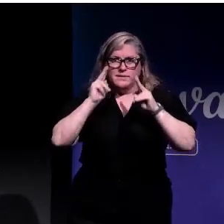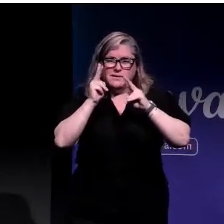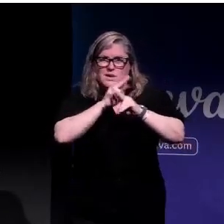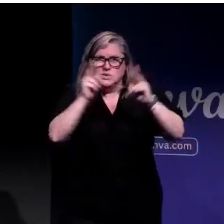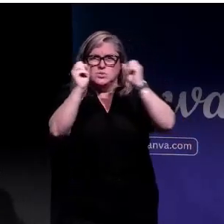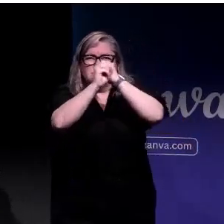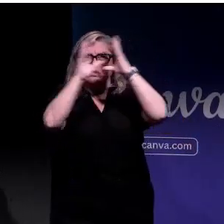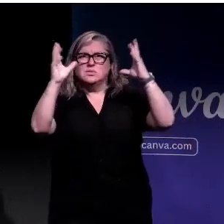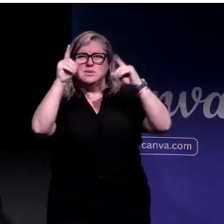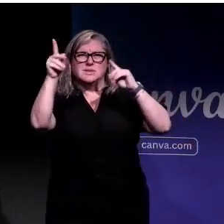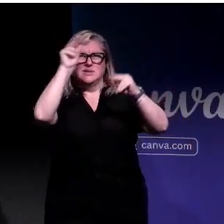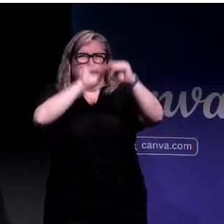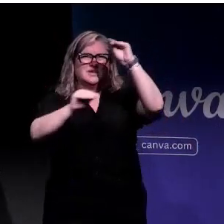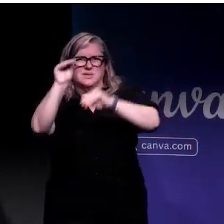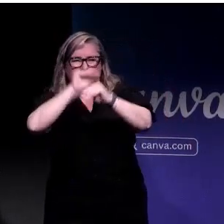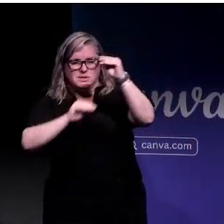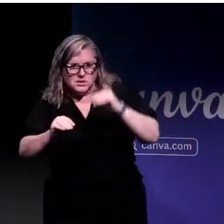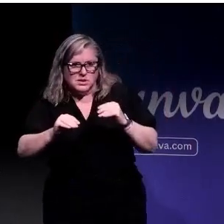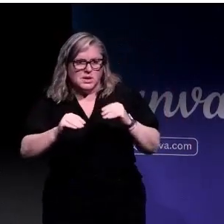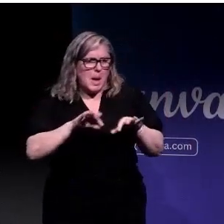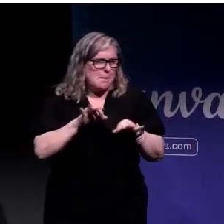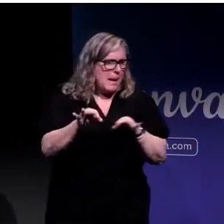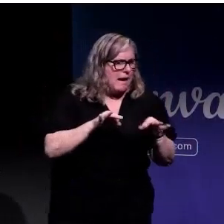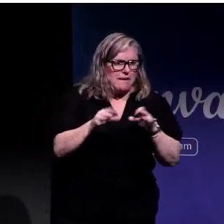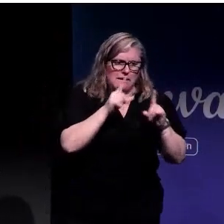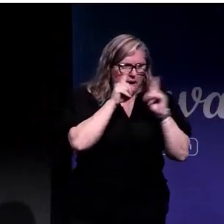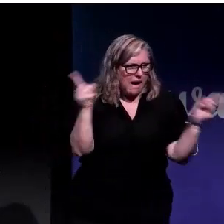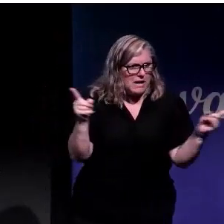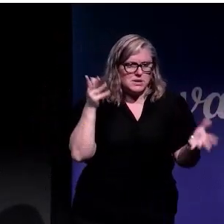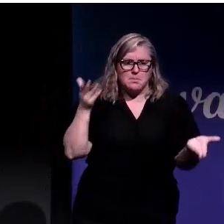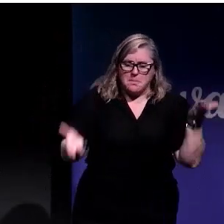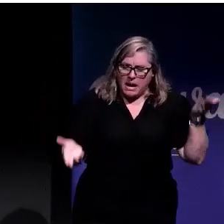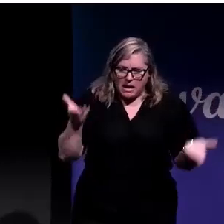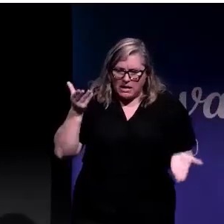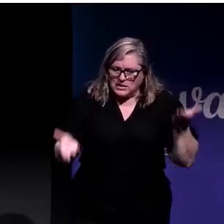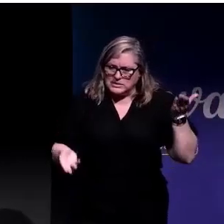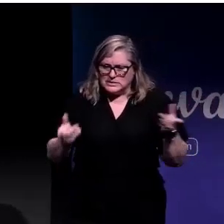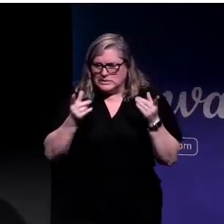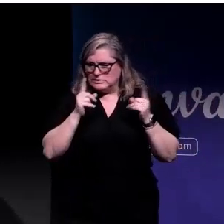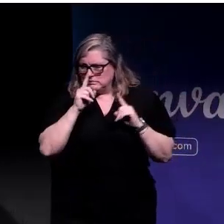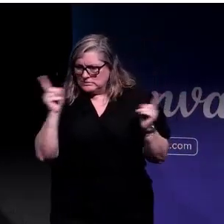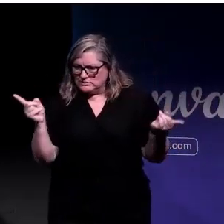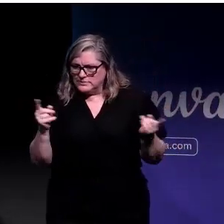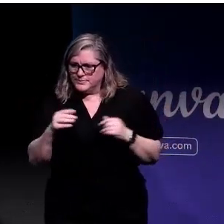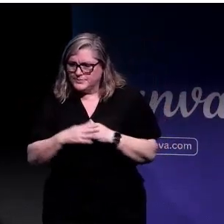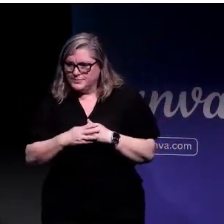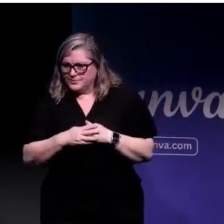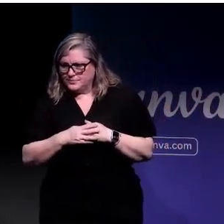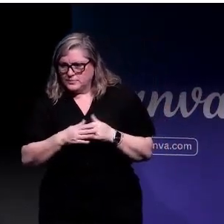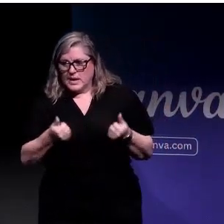Of course, there's impairments of executive functions, balance, and then moving in even into more physical impacts.